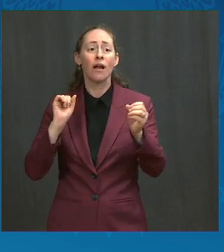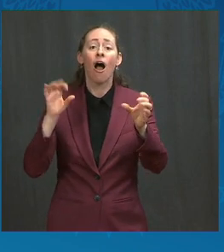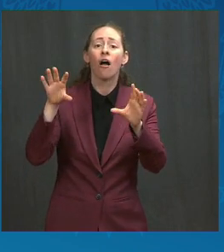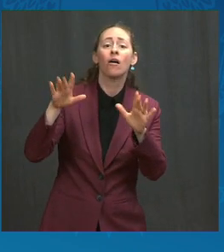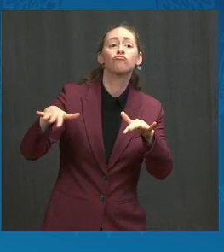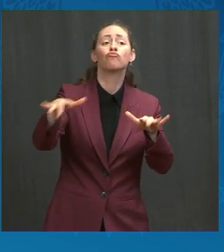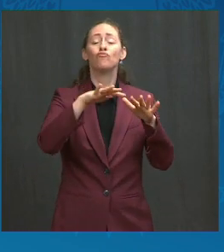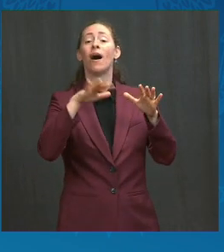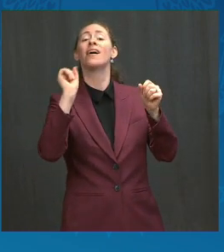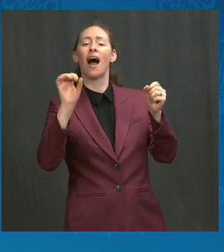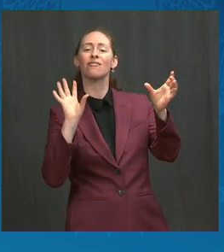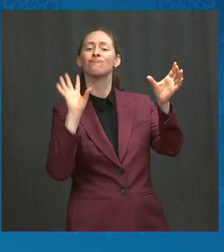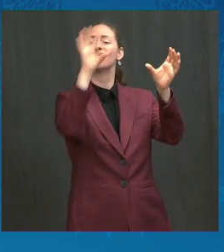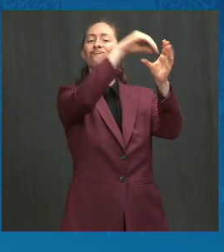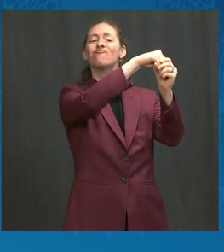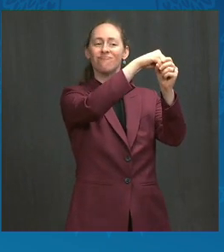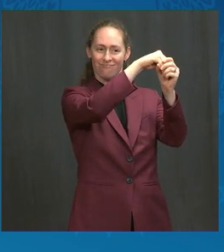and our democracy grows stronger.